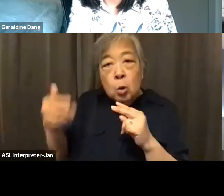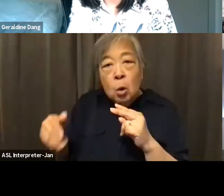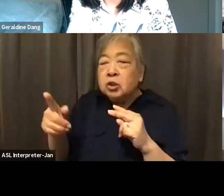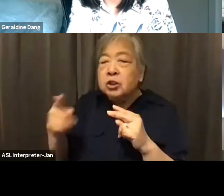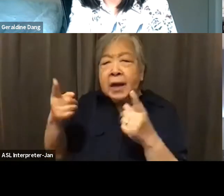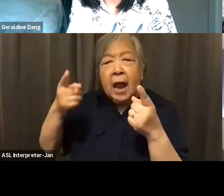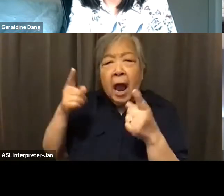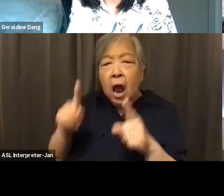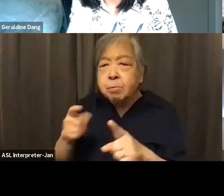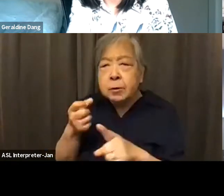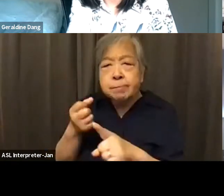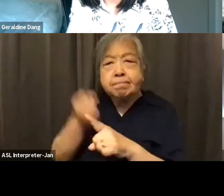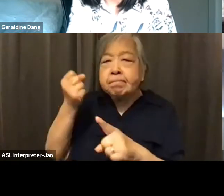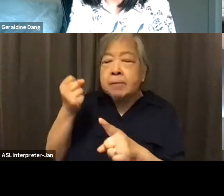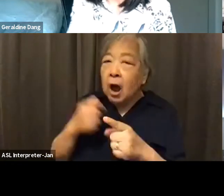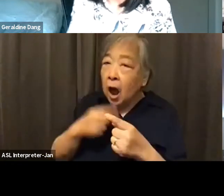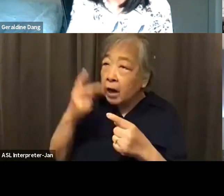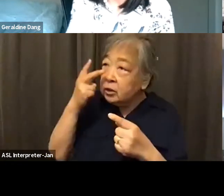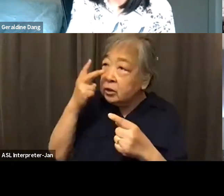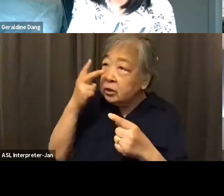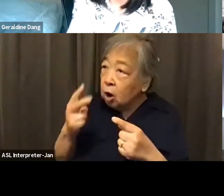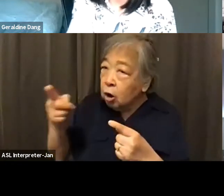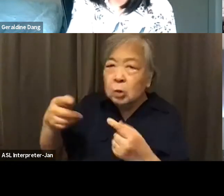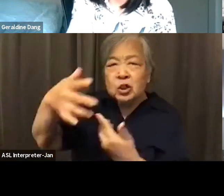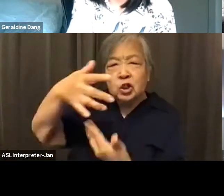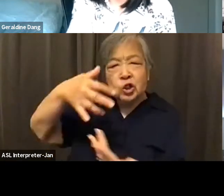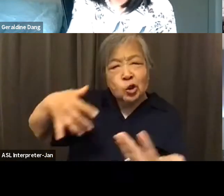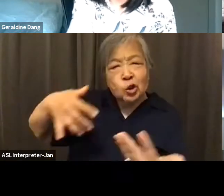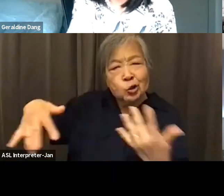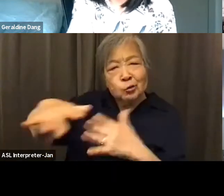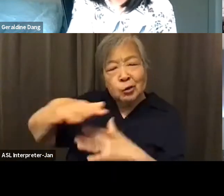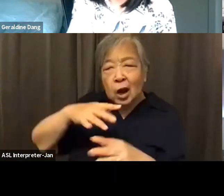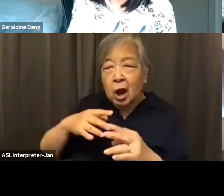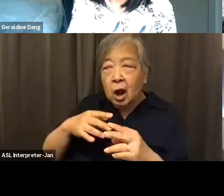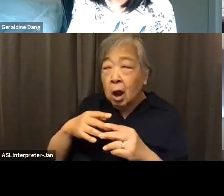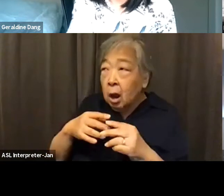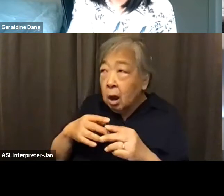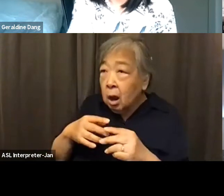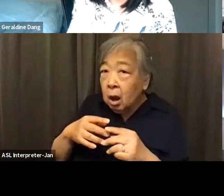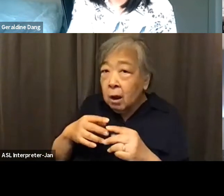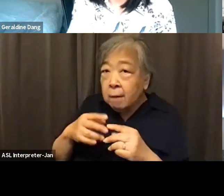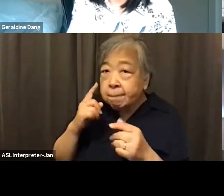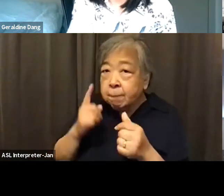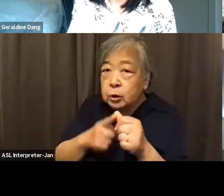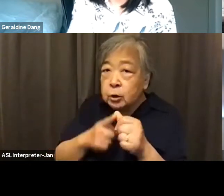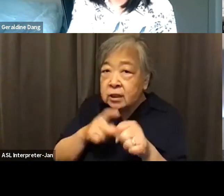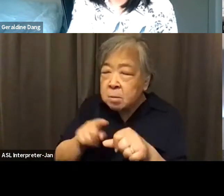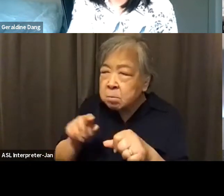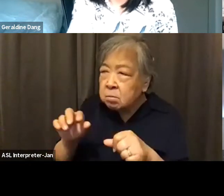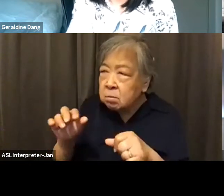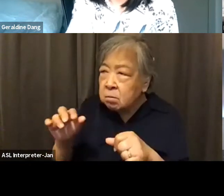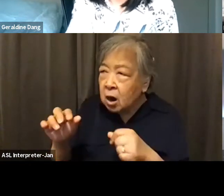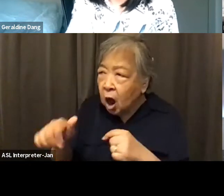I saw her at a social setting and I remember walking up to her and just wanting to, like,